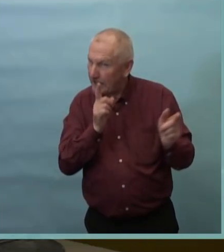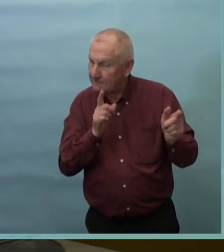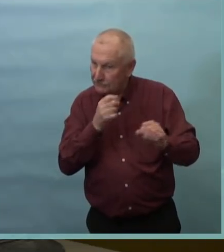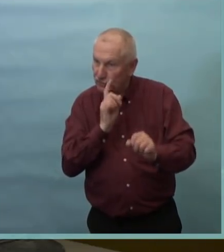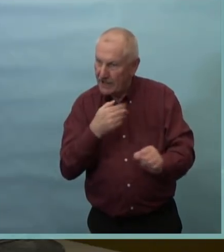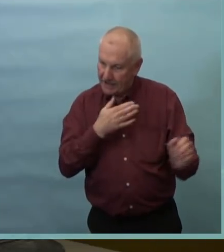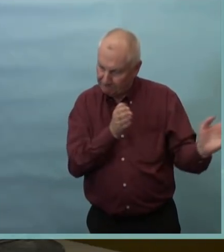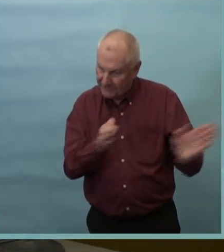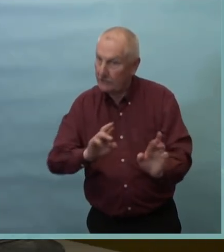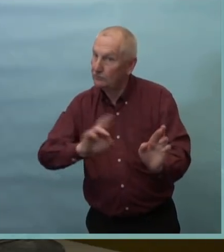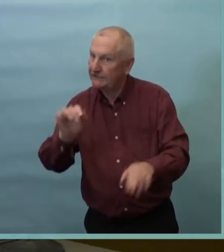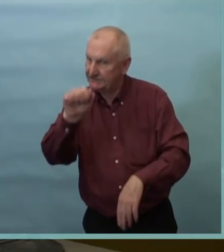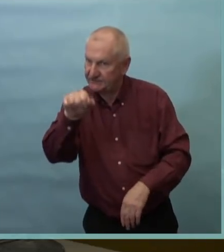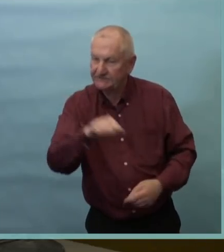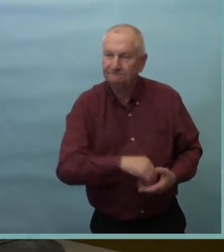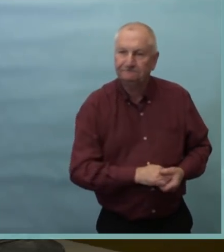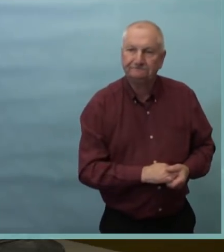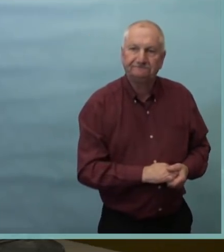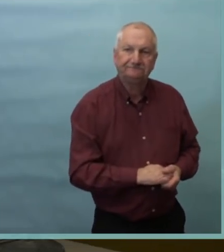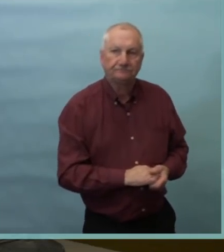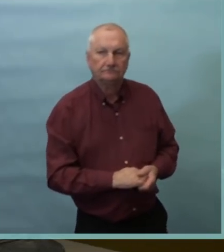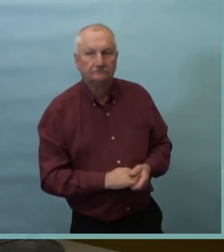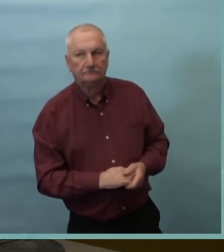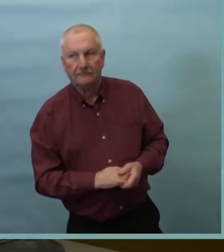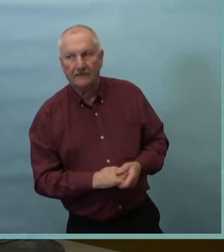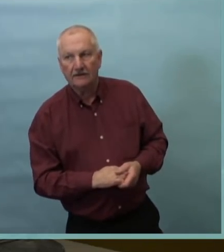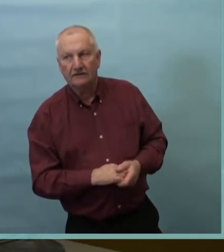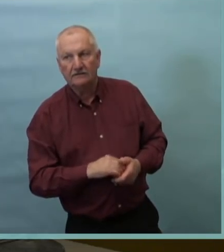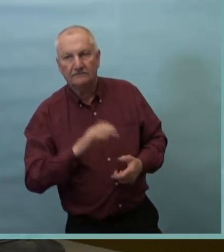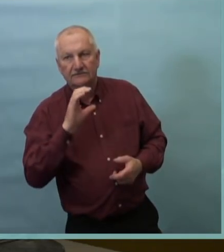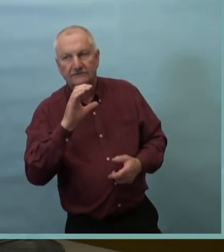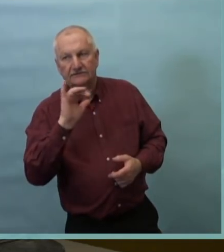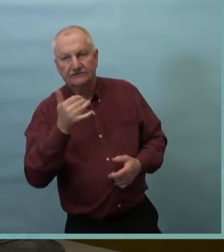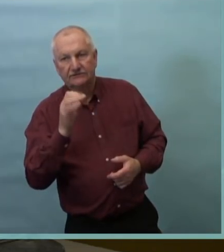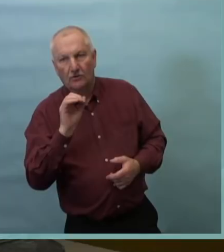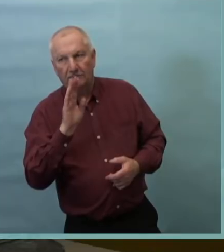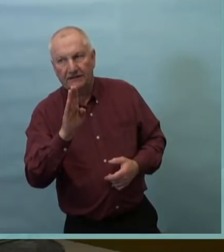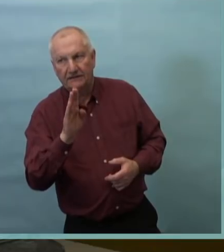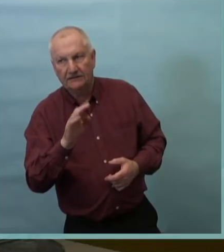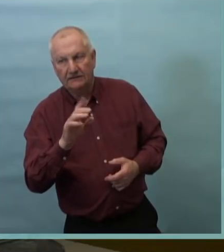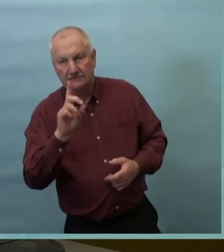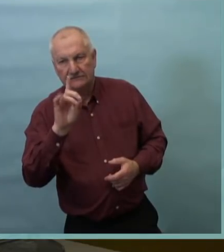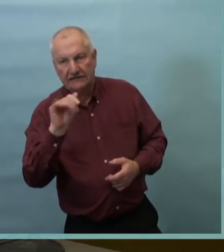six ADC J OB dr. Ruden our manufacturing plants being patrolled all to see if